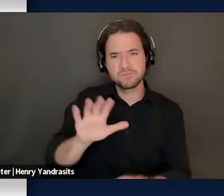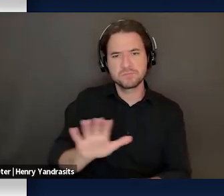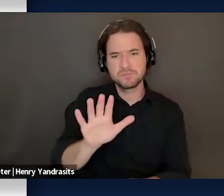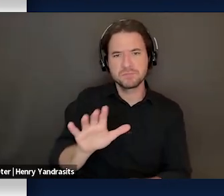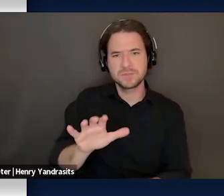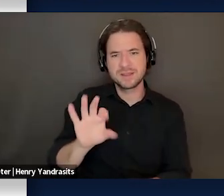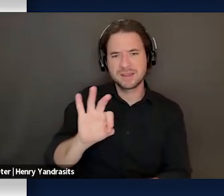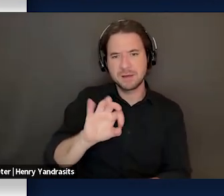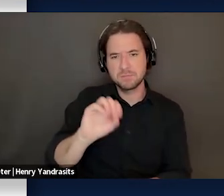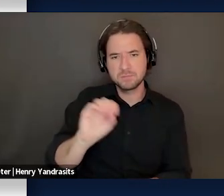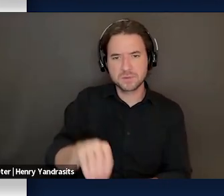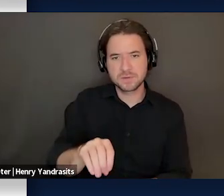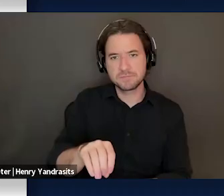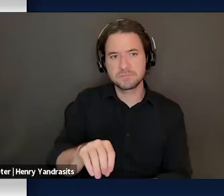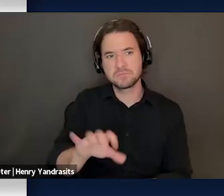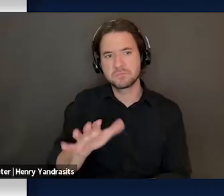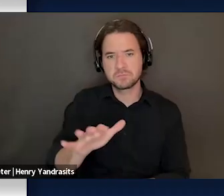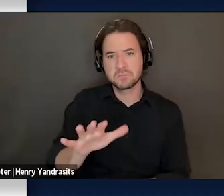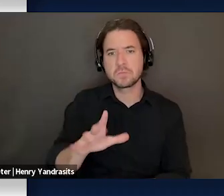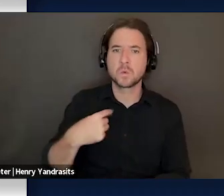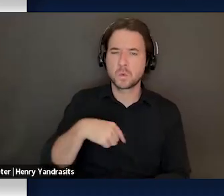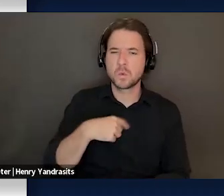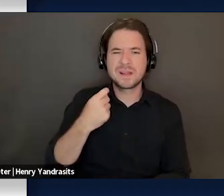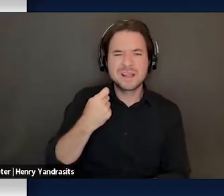that 9%. Uh, so we… we were slightly higher than that.